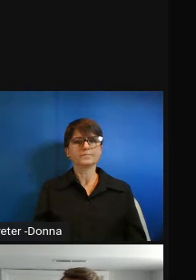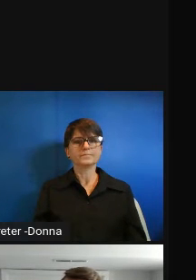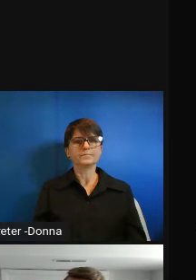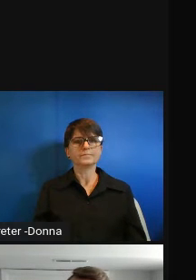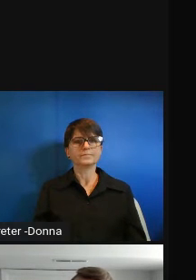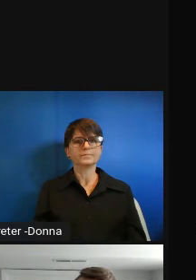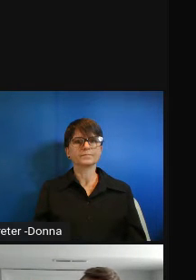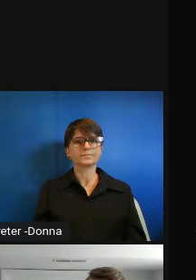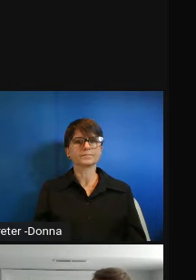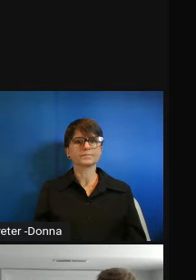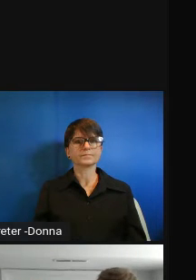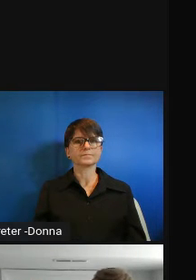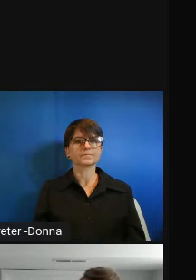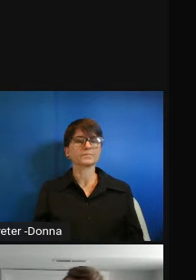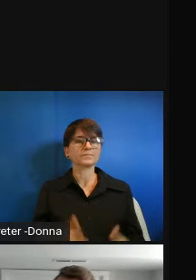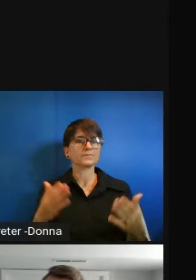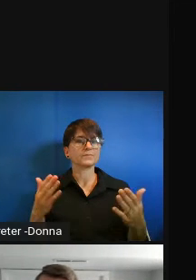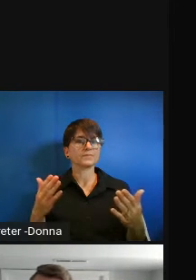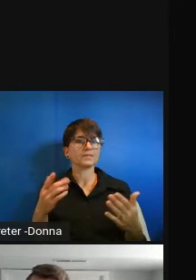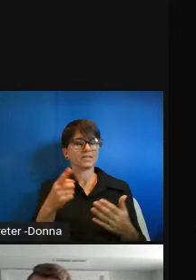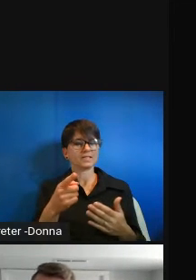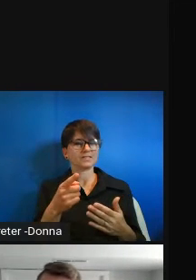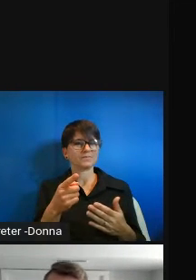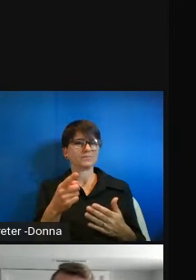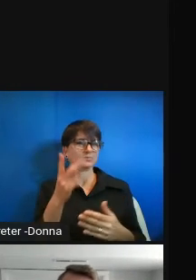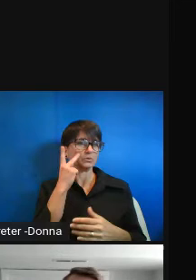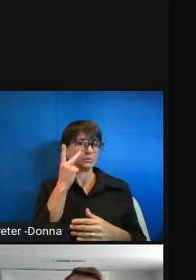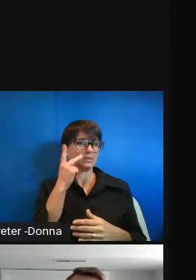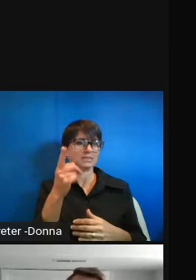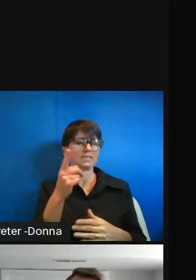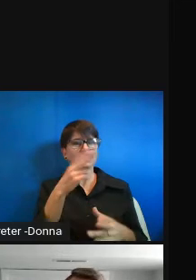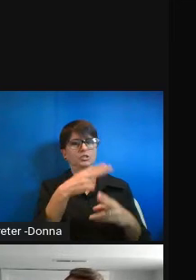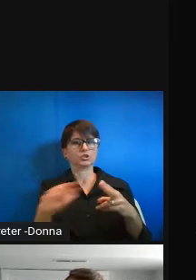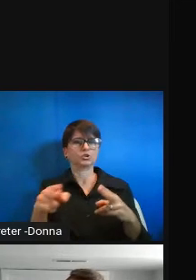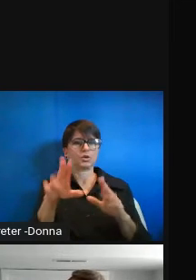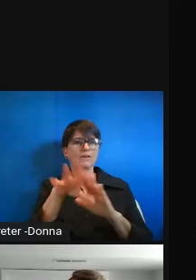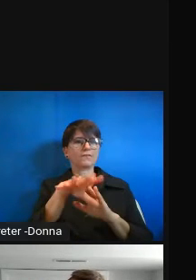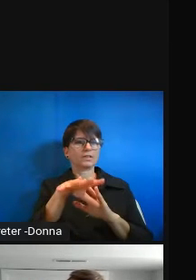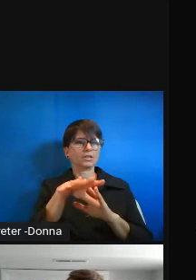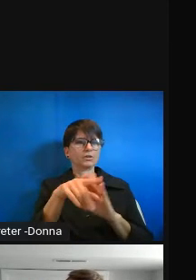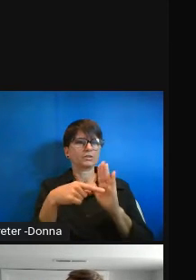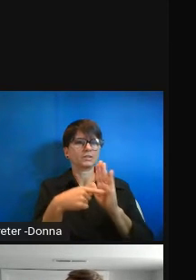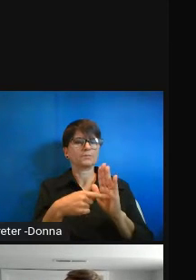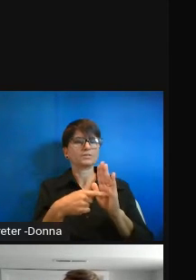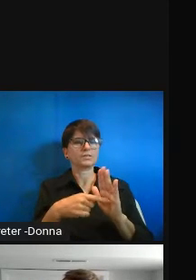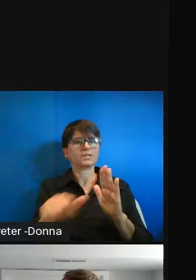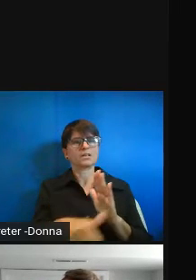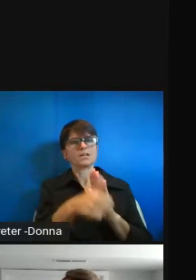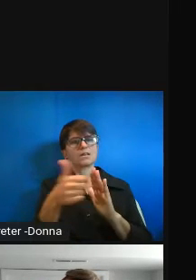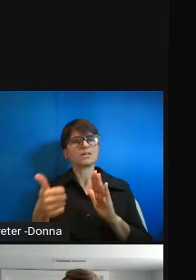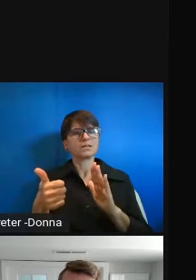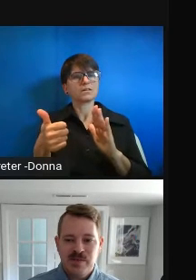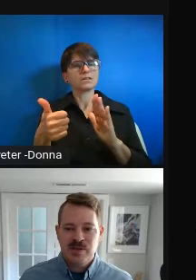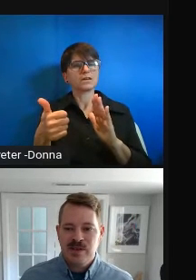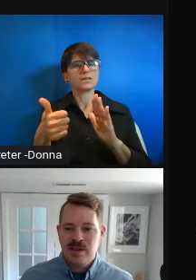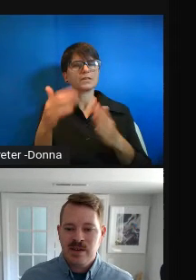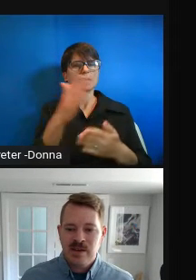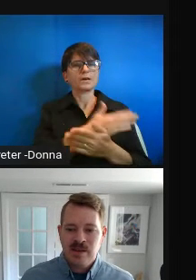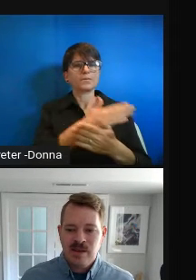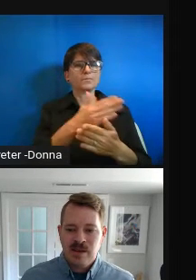Here, I've taken a short video demonstrating another music review site.